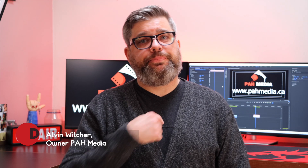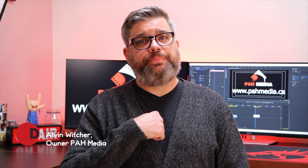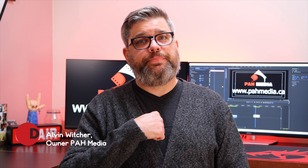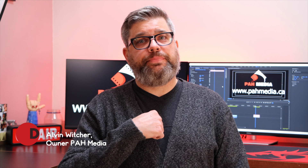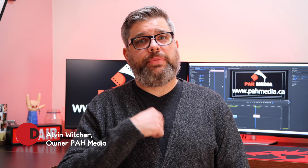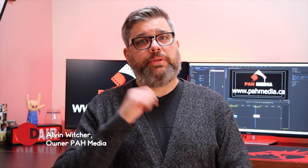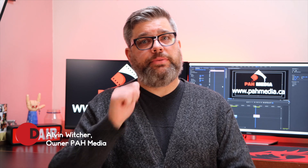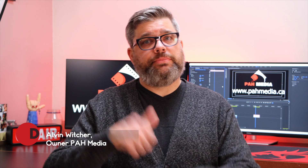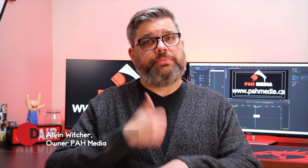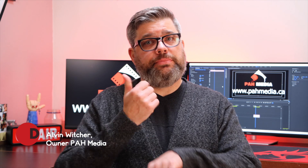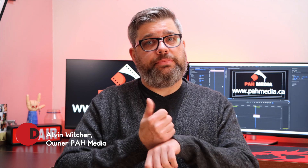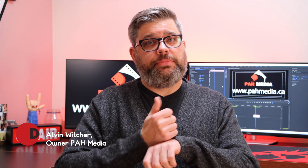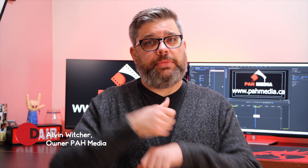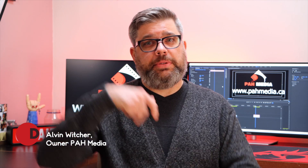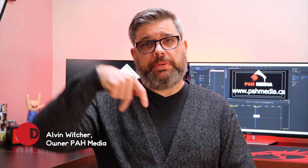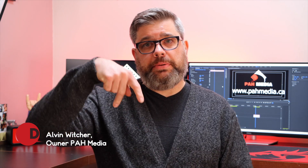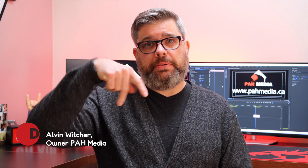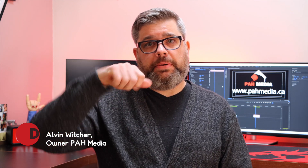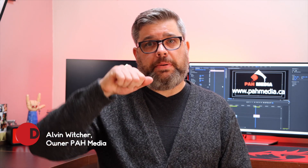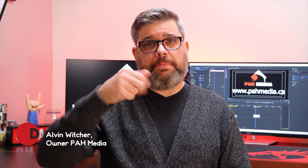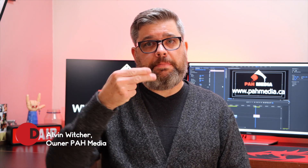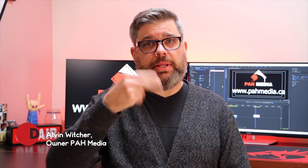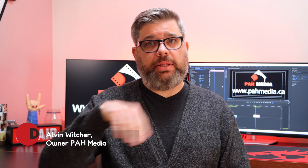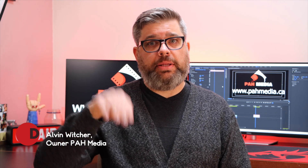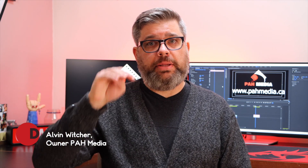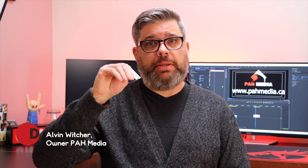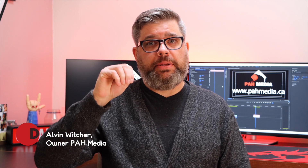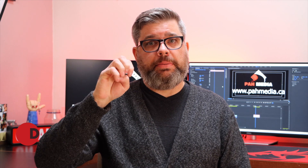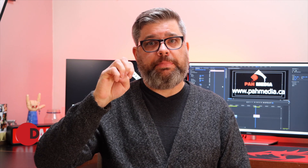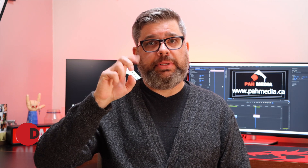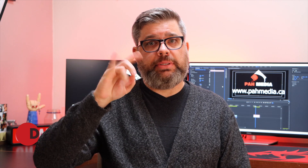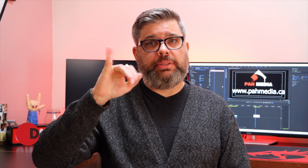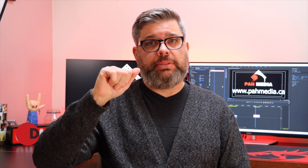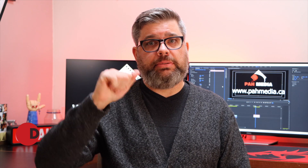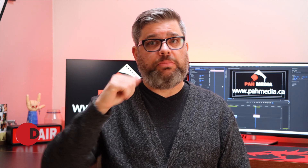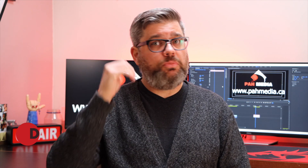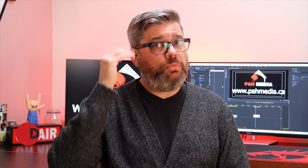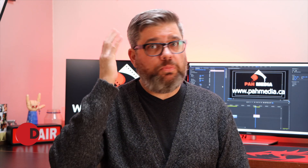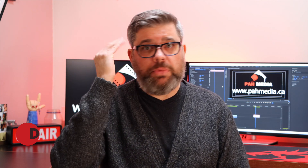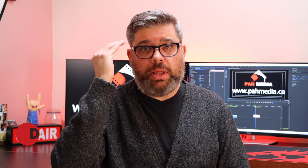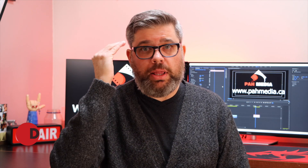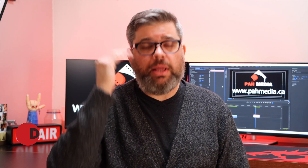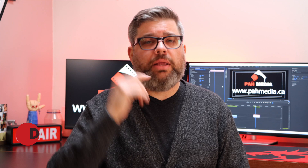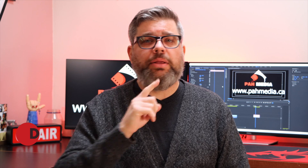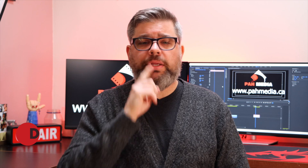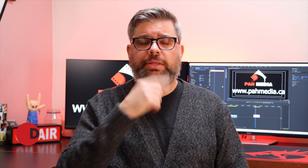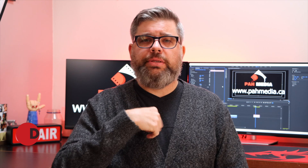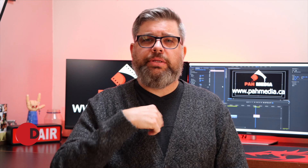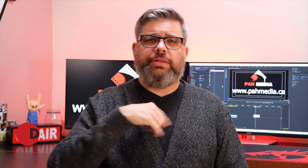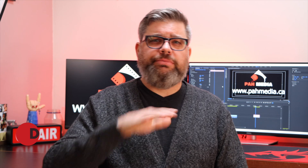I established PAH Media because I grew up in a deaf family and